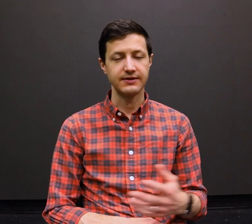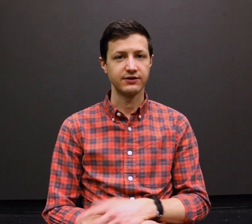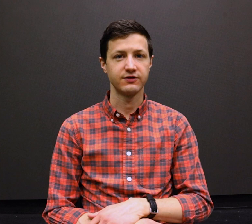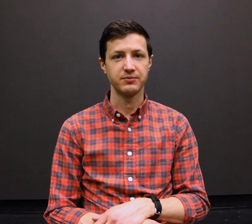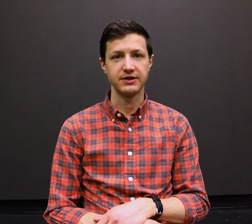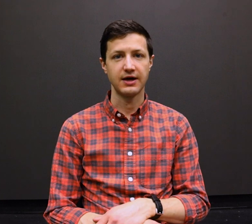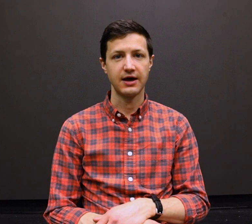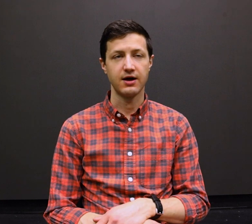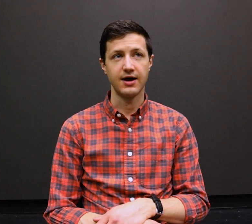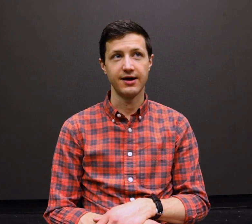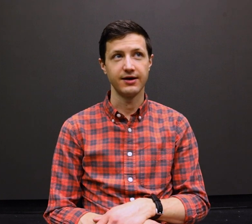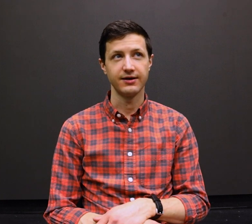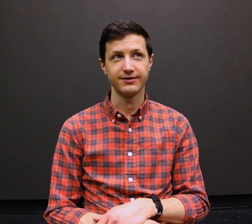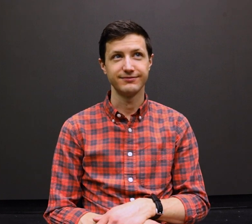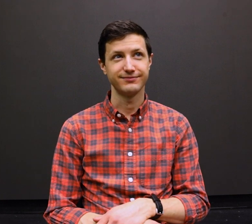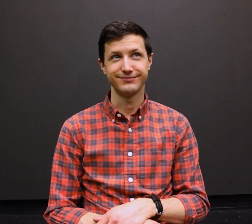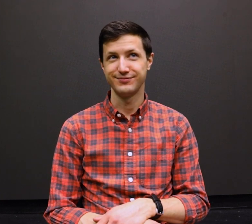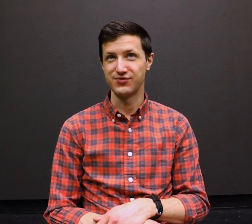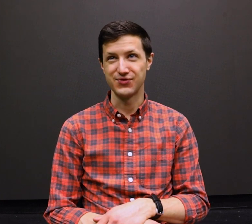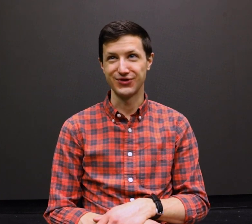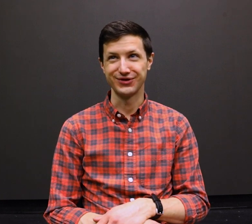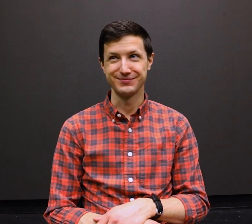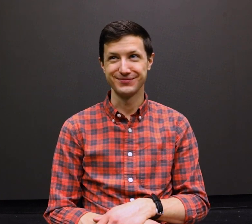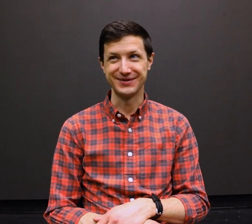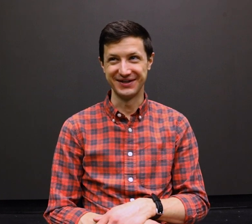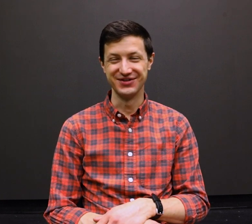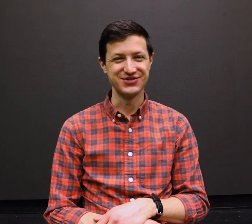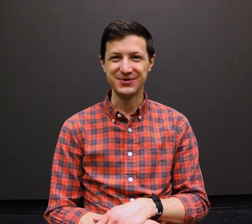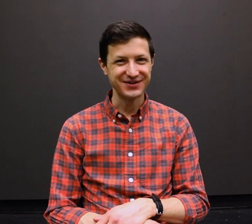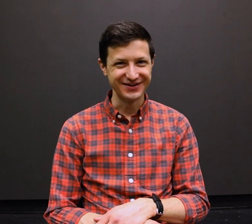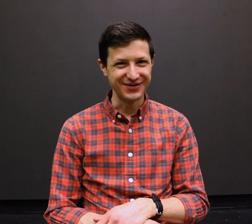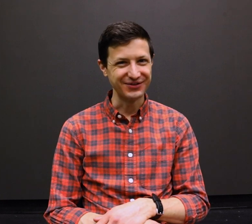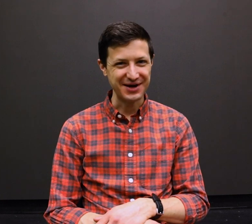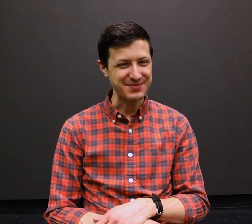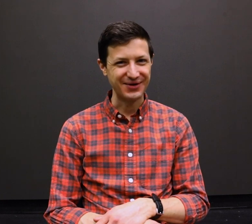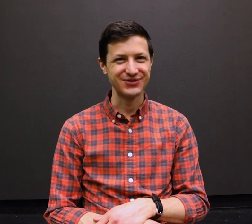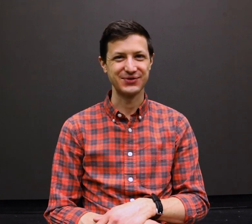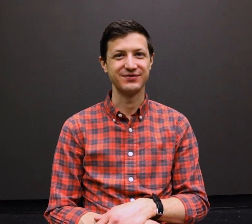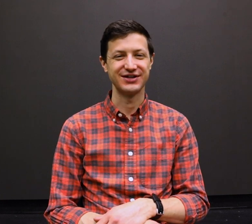and that's something that I, before picking the show, didn't know a lot about so I've